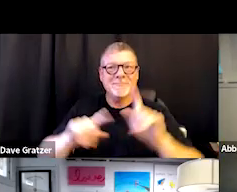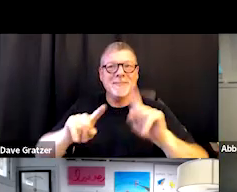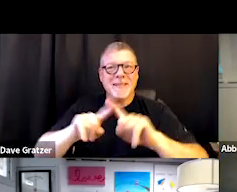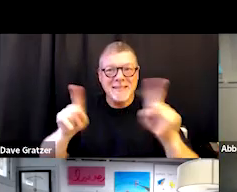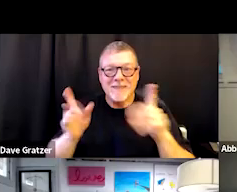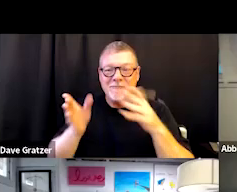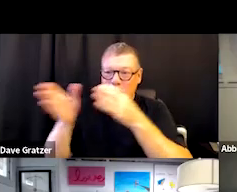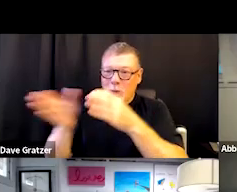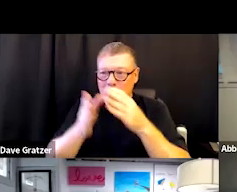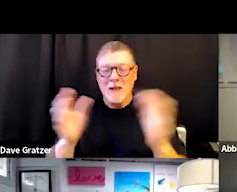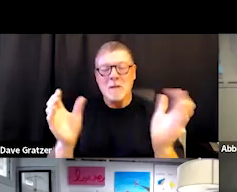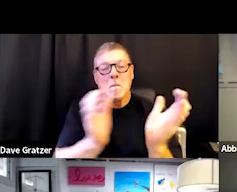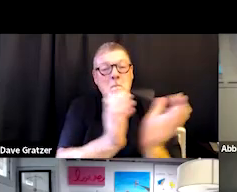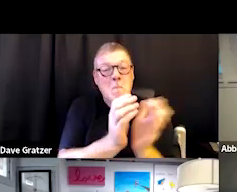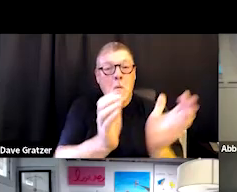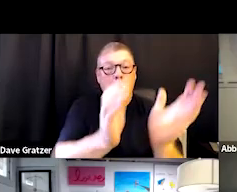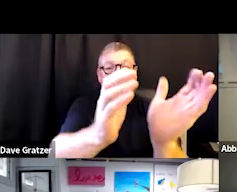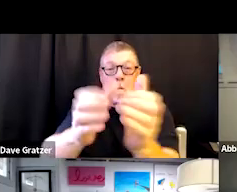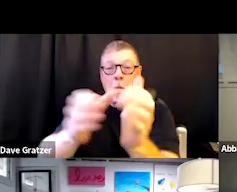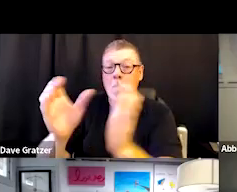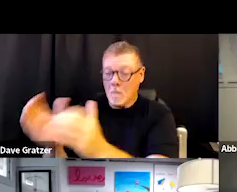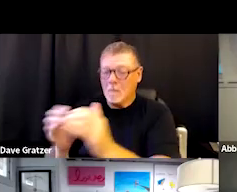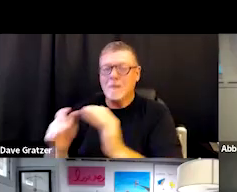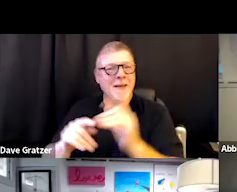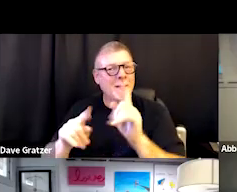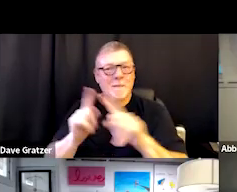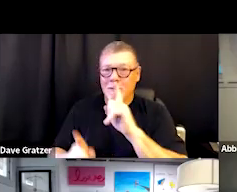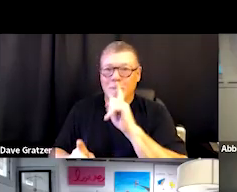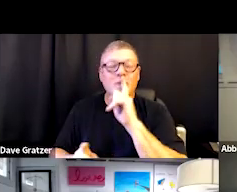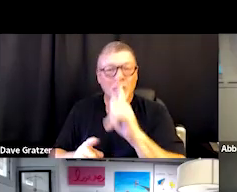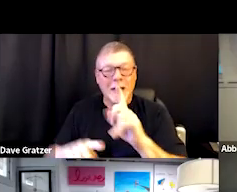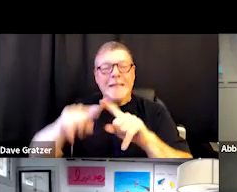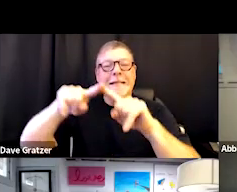and maybe smaller ways, but really lean on each other.